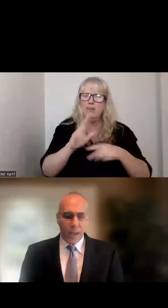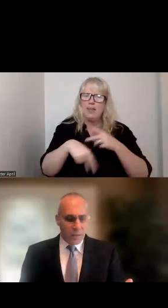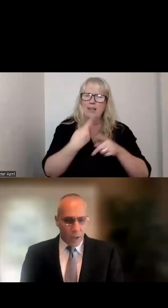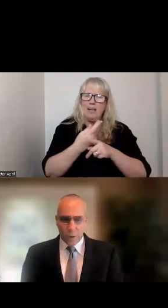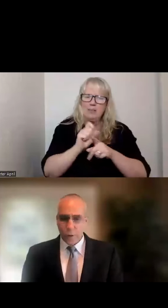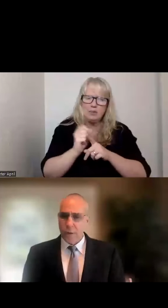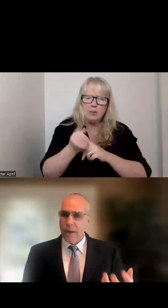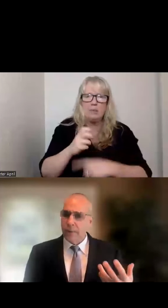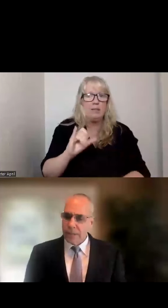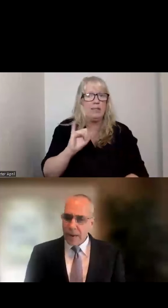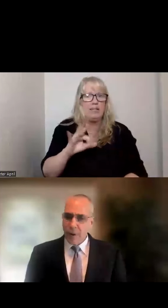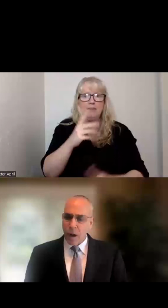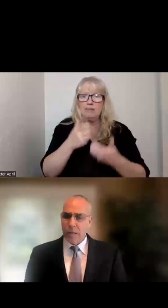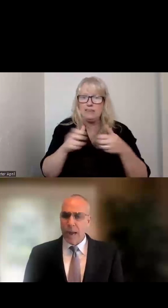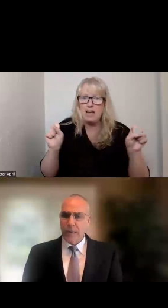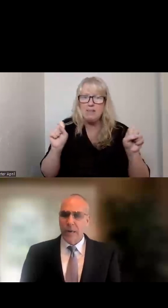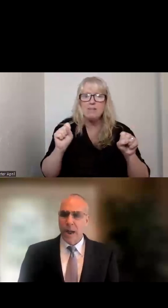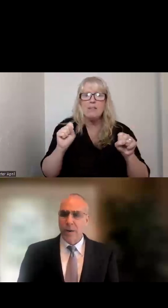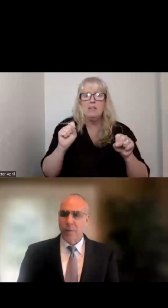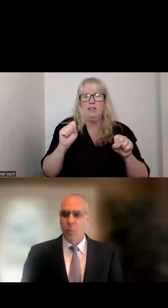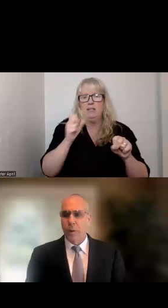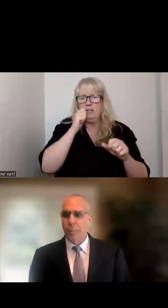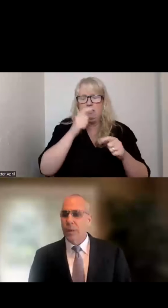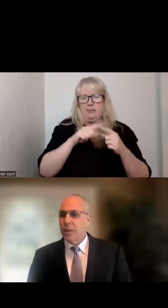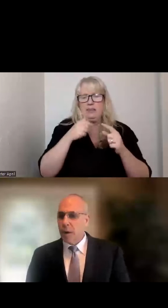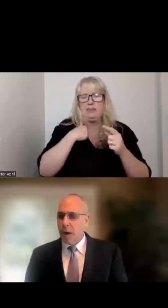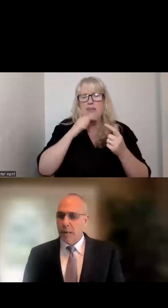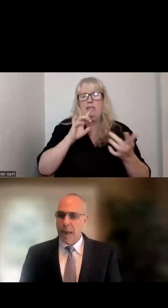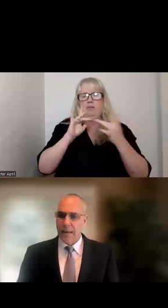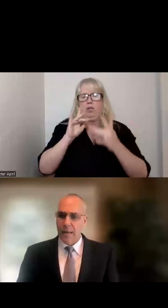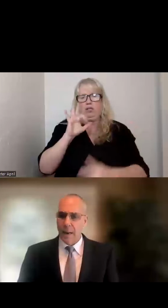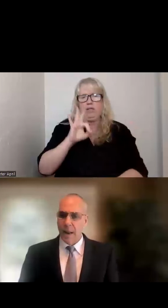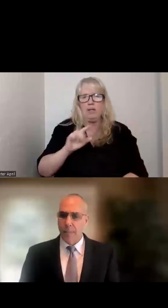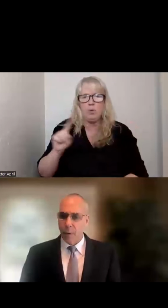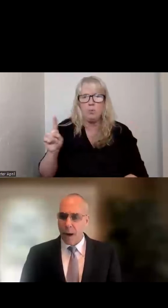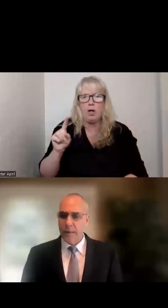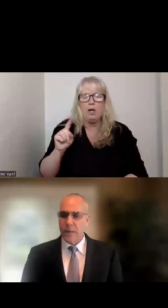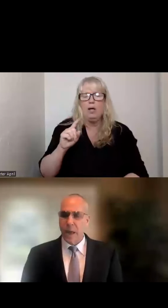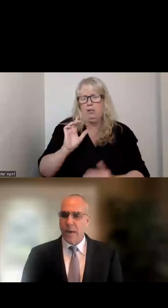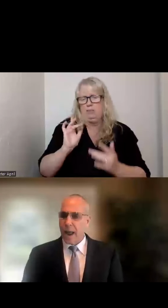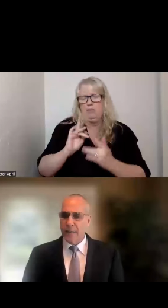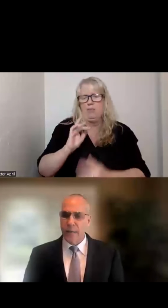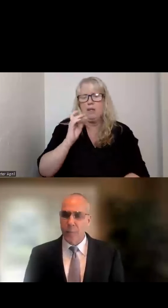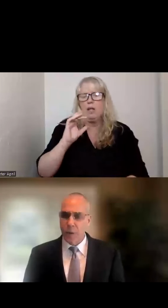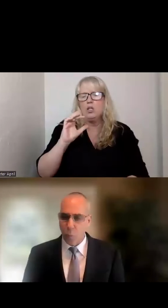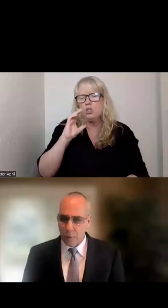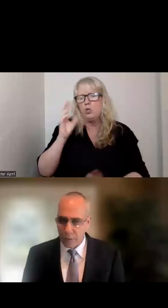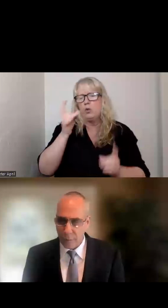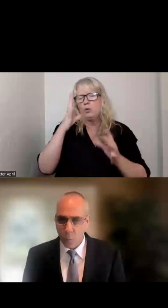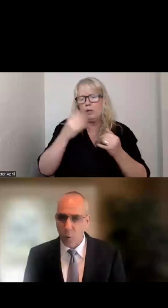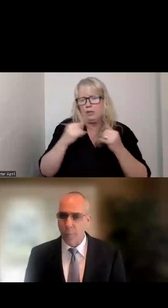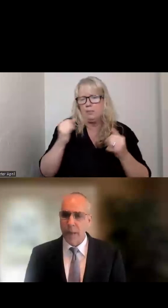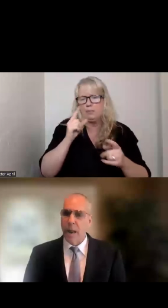AS LONG AS YOU ARE SAFE, INSTEAD OF CONTACTING 911, PLEASE CONTACT THE CRISIS LINE AND ASK TO SPEAK TO ONE OF US ON THE WARM LINE